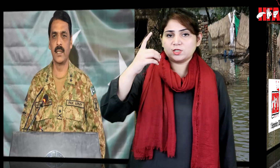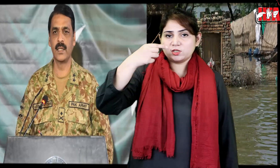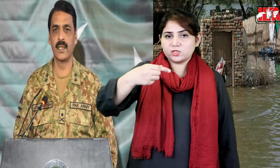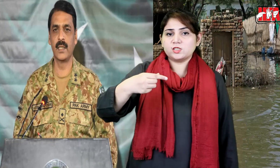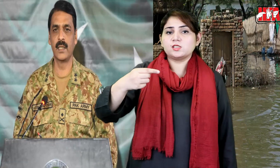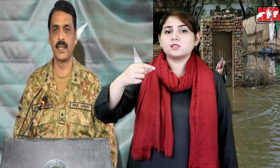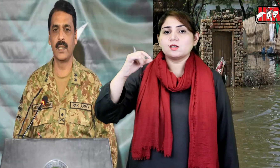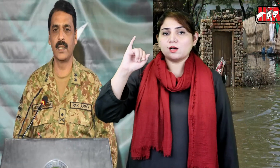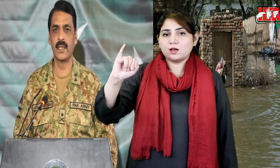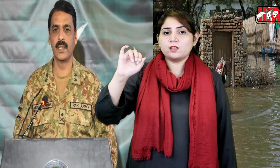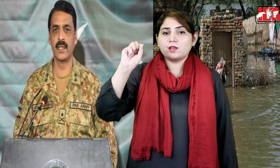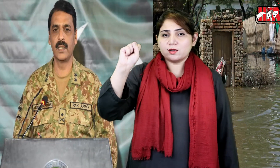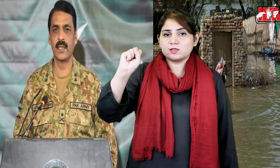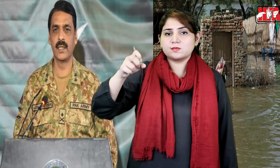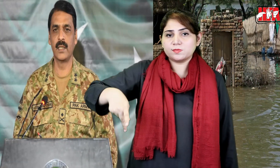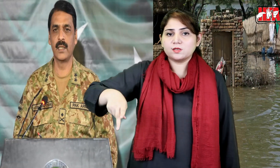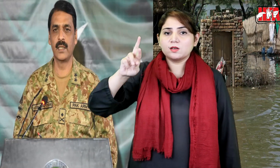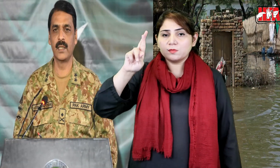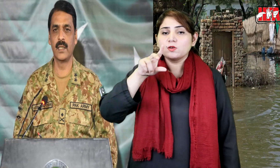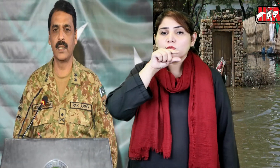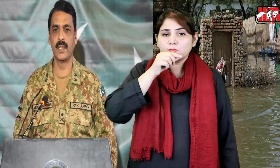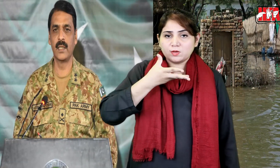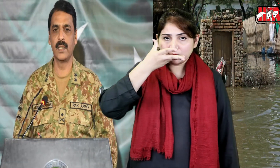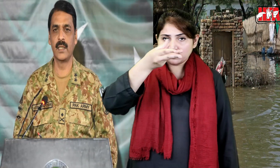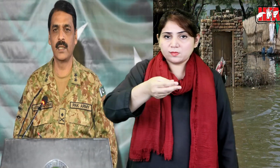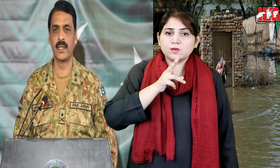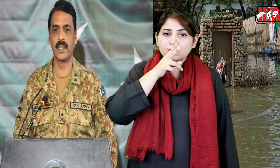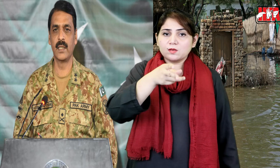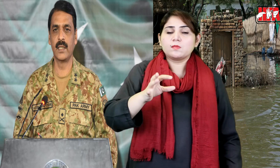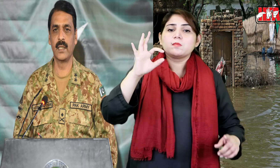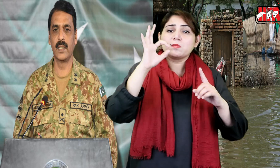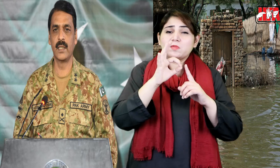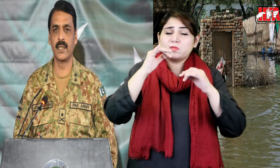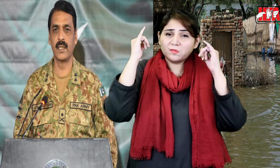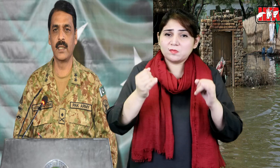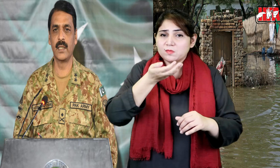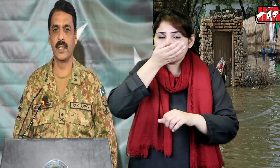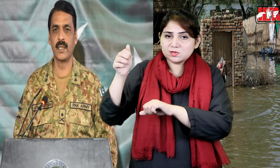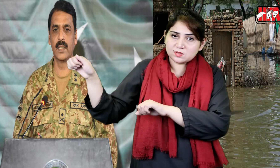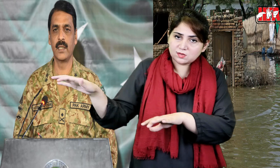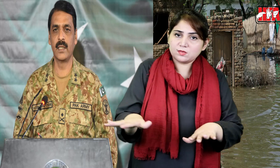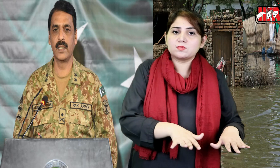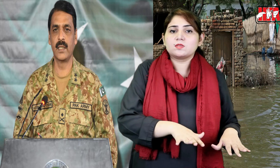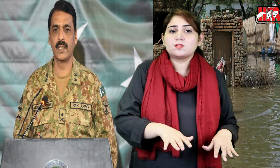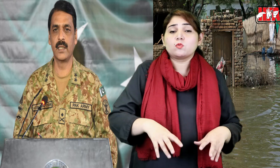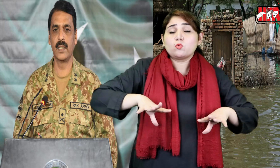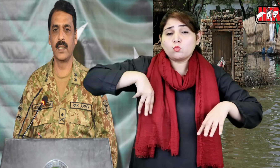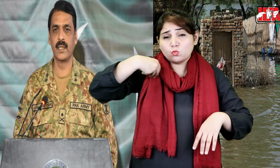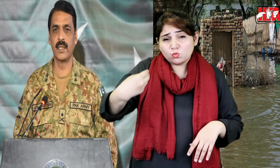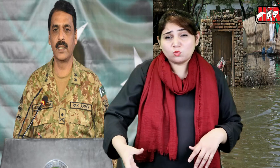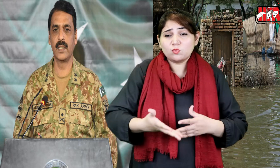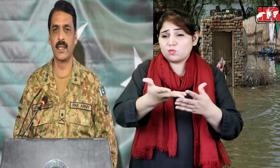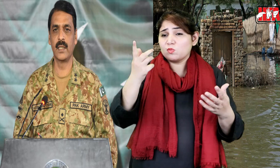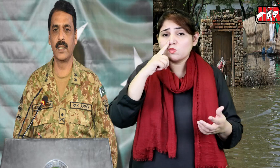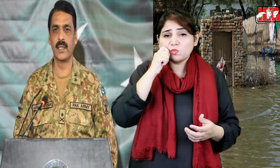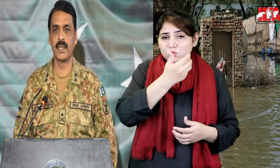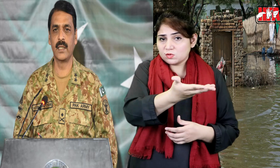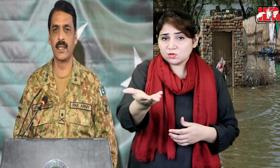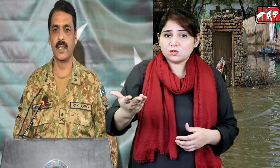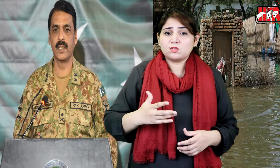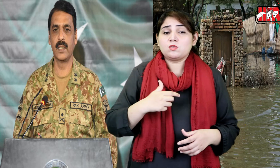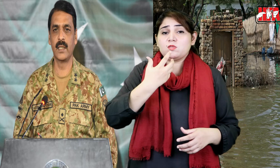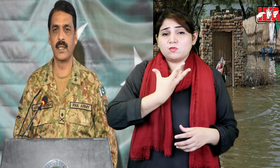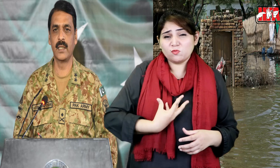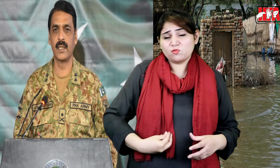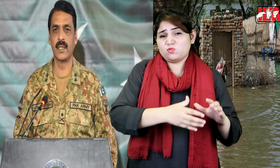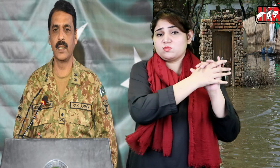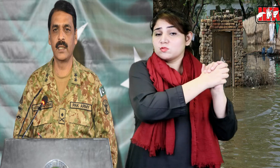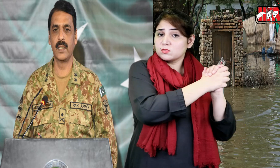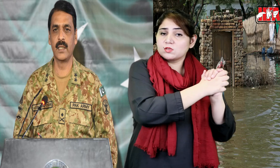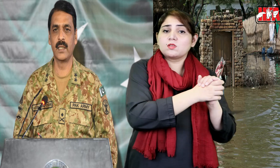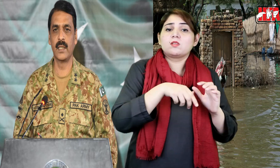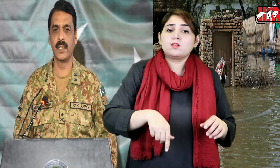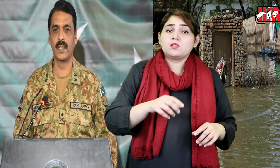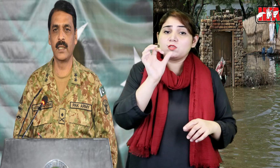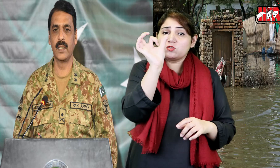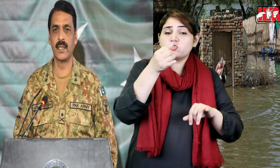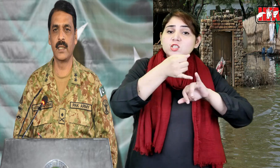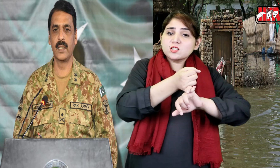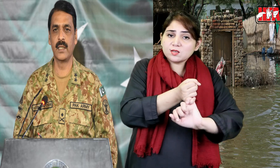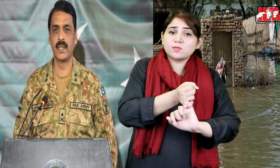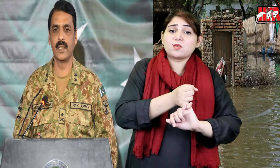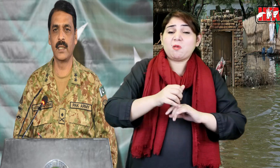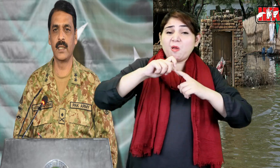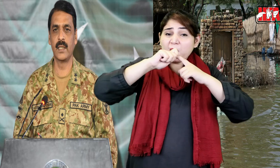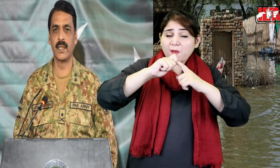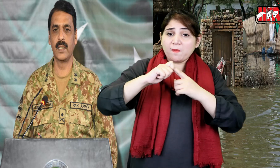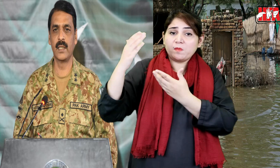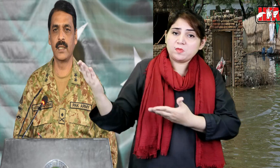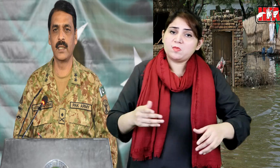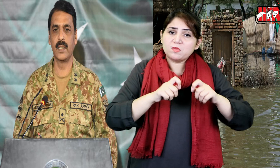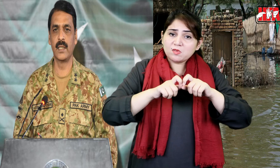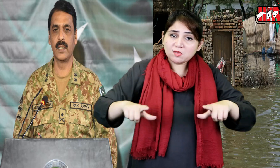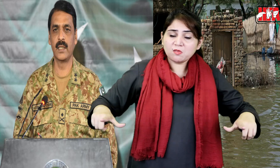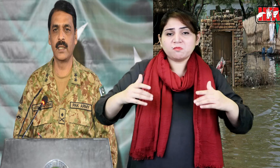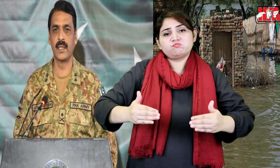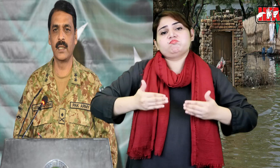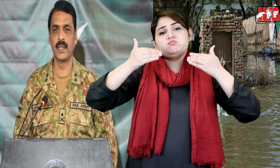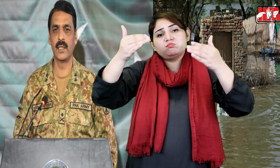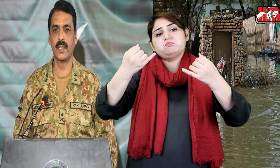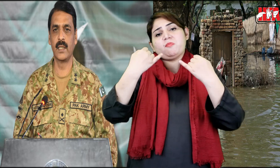The Director General of ISPR said in a Twitter message that we have postponed the 6 September main event in solidarity with those affected by the flash floods in Pakistan.